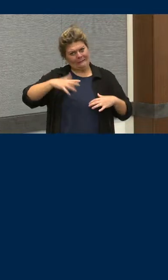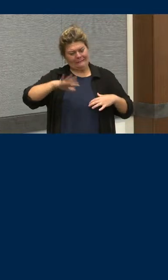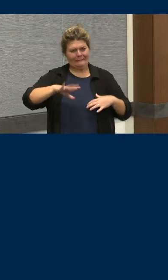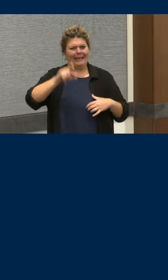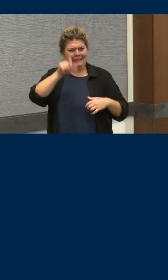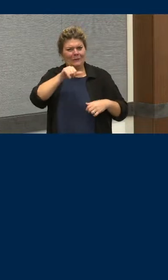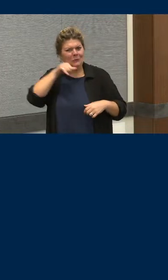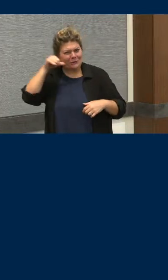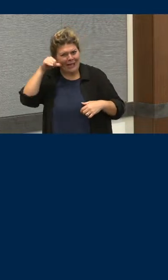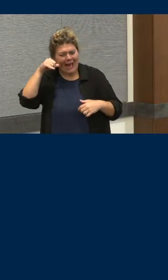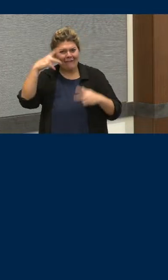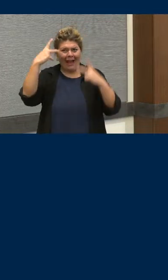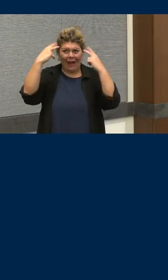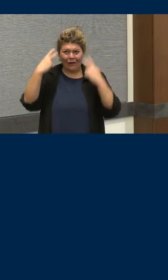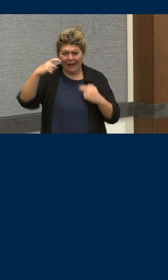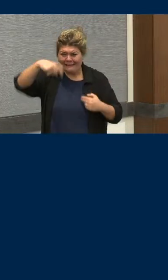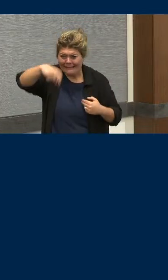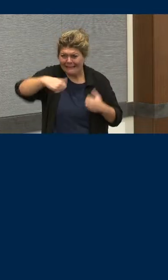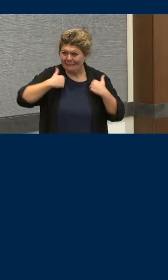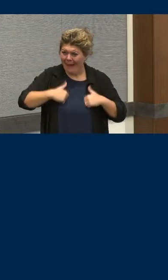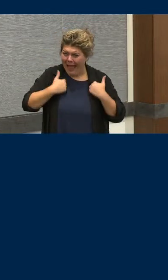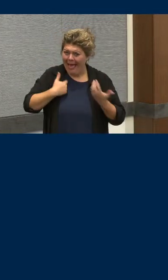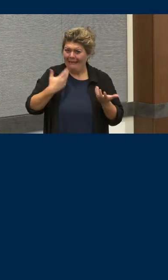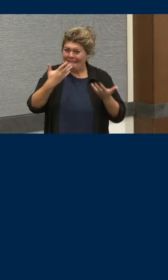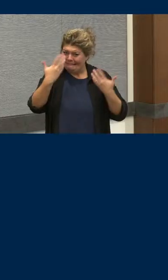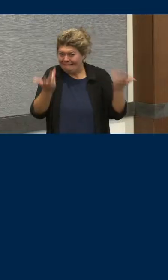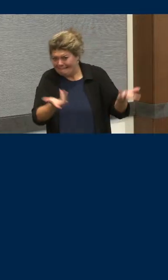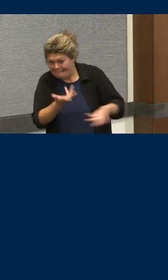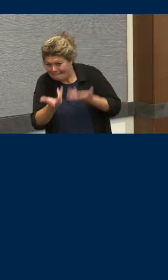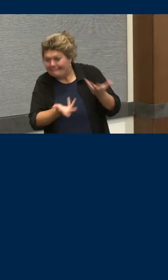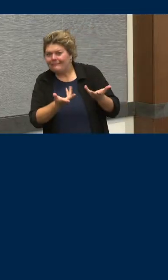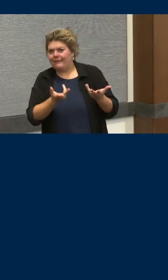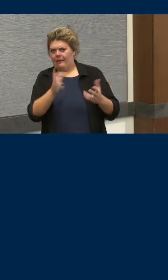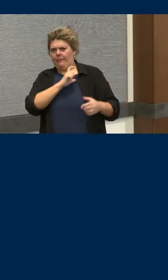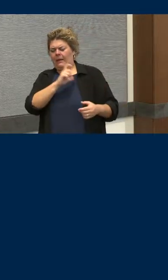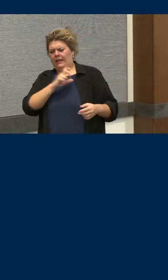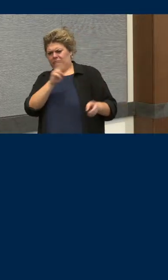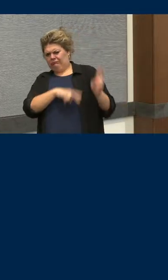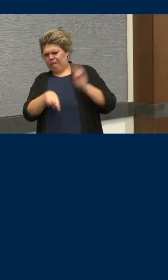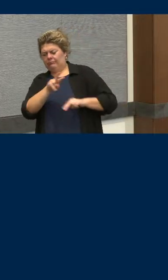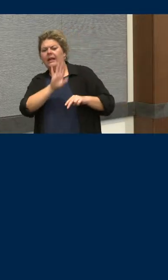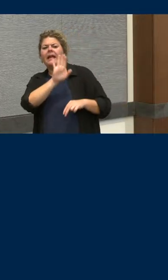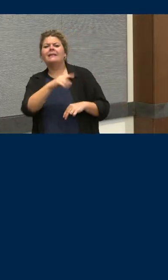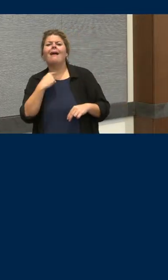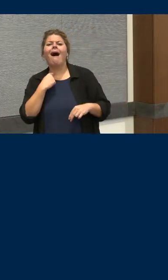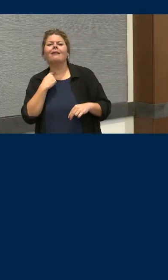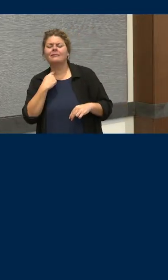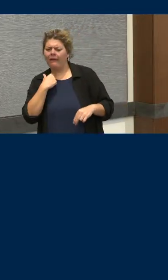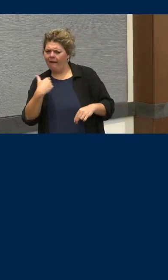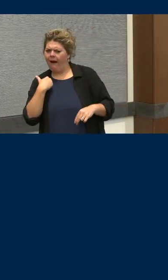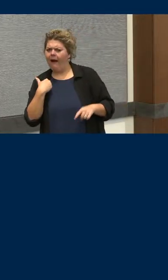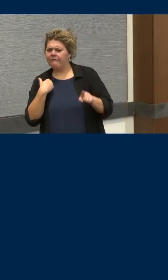bath. The police noted his accented English and feared, two